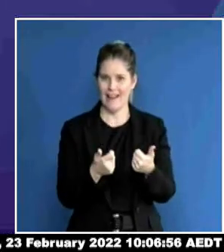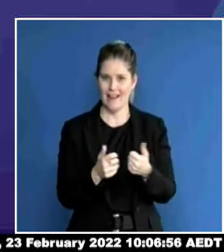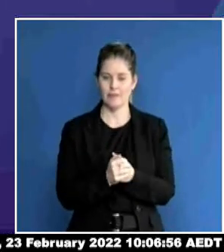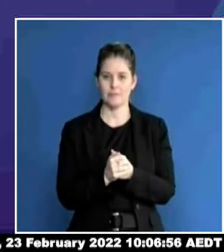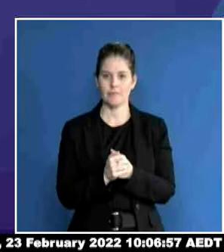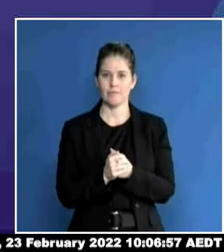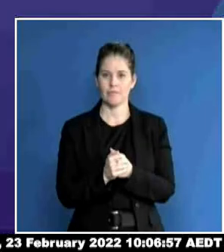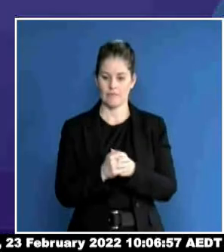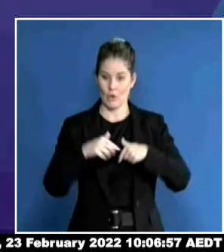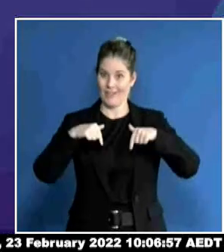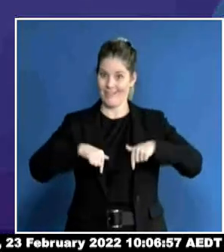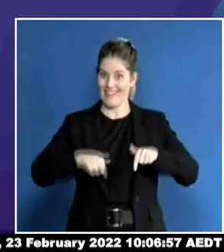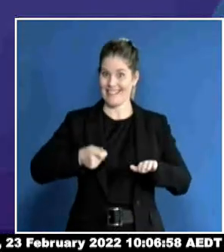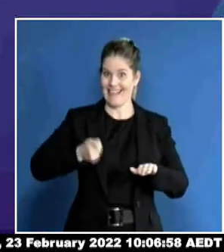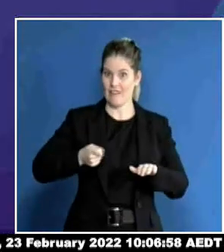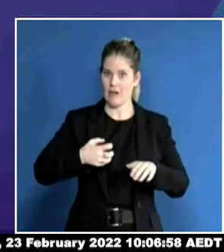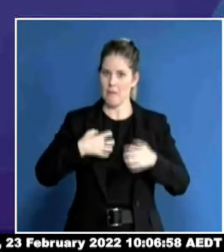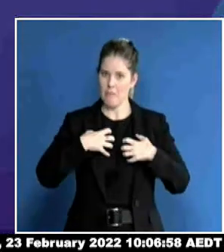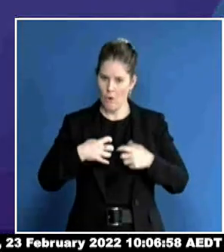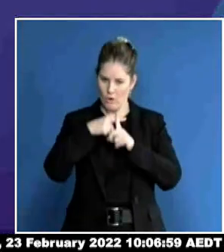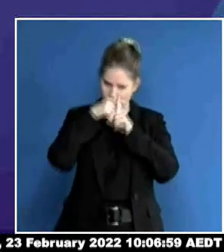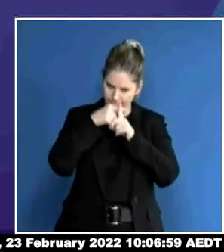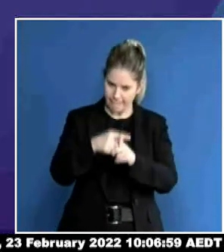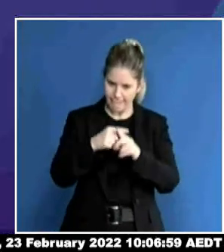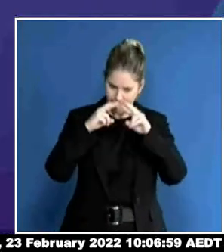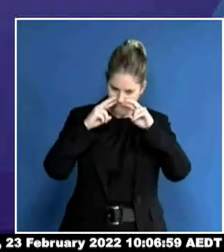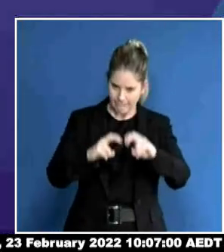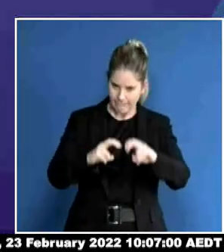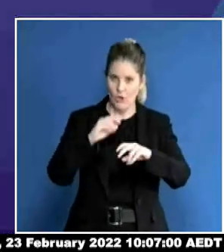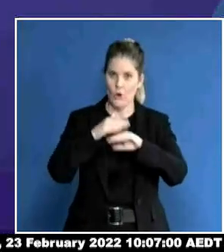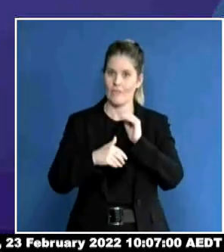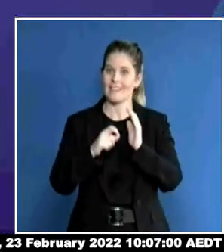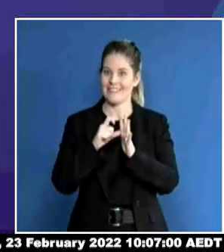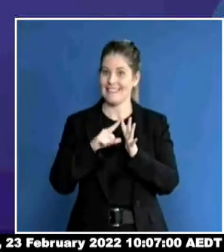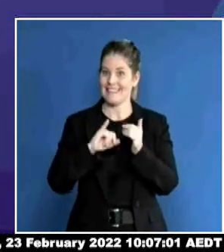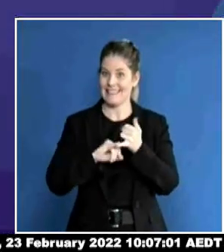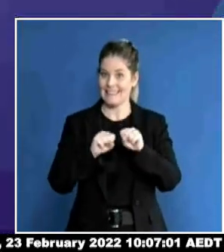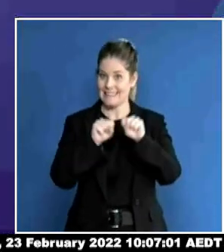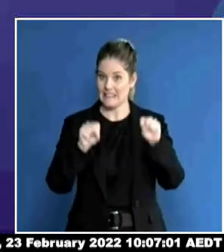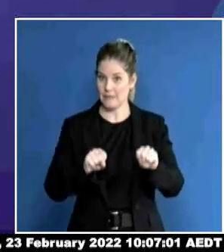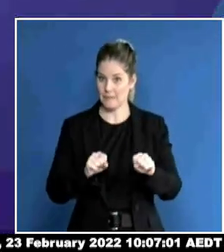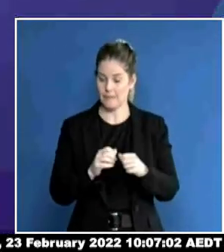We will hear, as Ms Eastman will explain, from a witness with direct experience of the